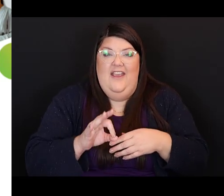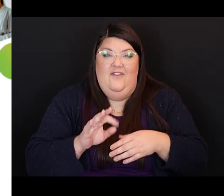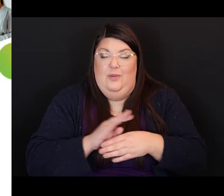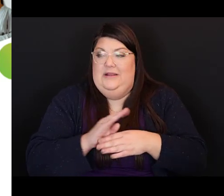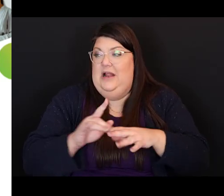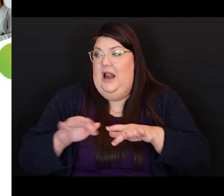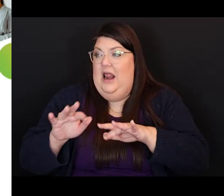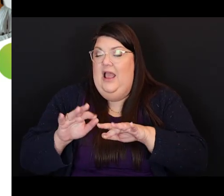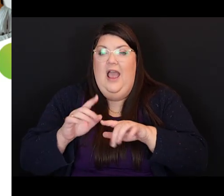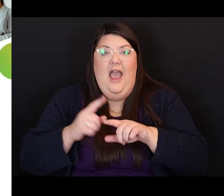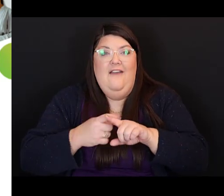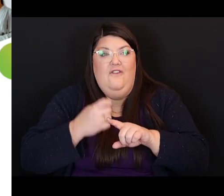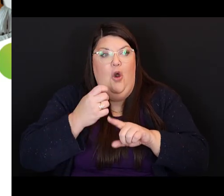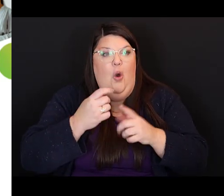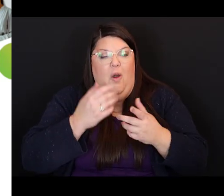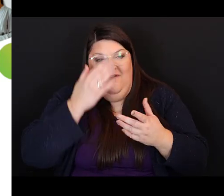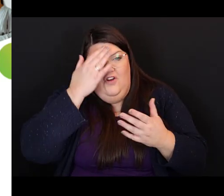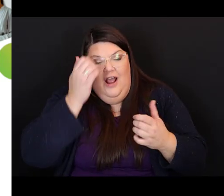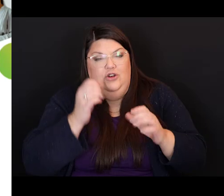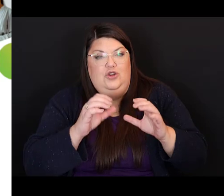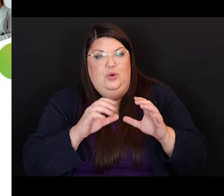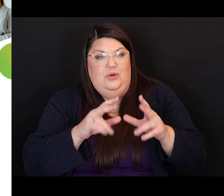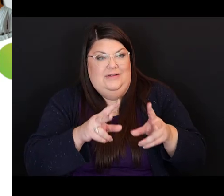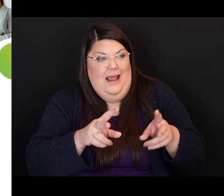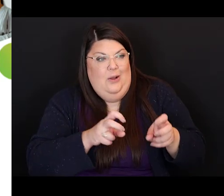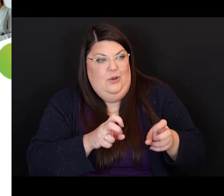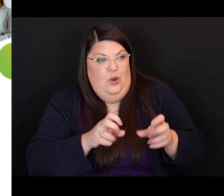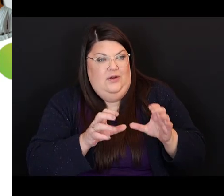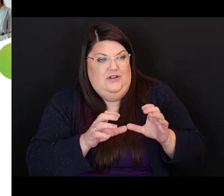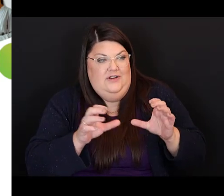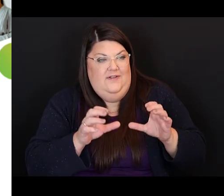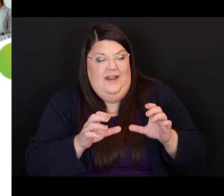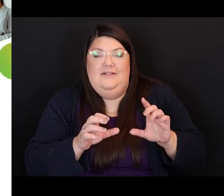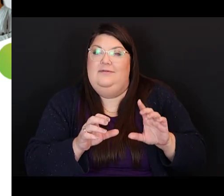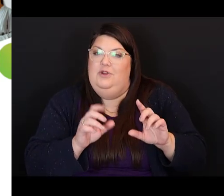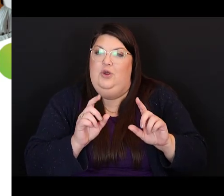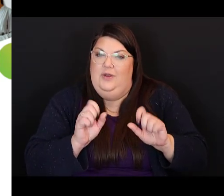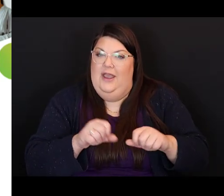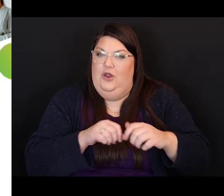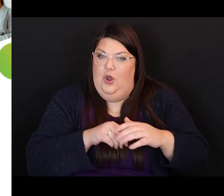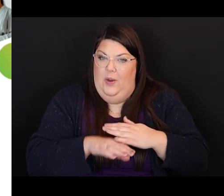said, uh oh I forgot to download some of my certificates, they're all housed there so you